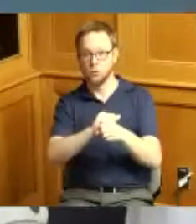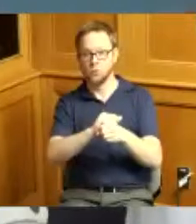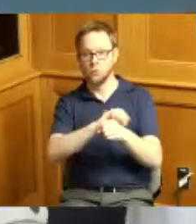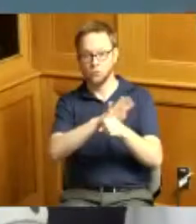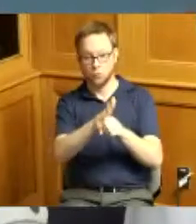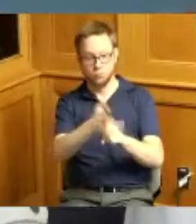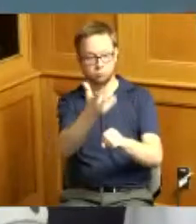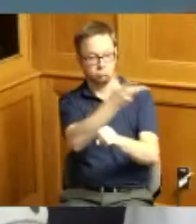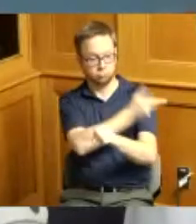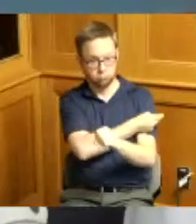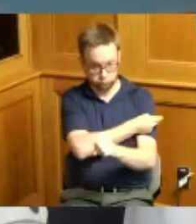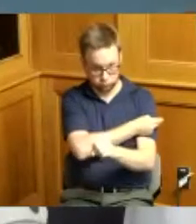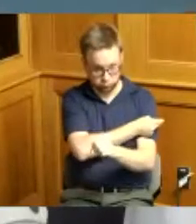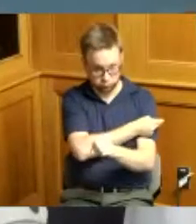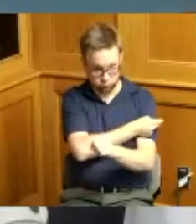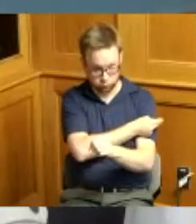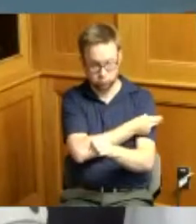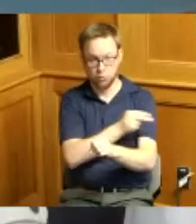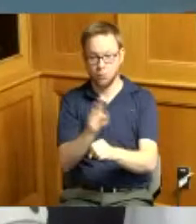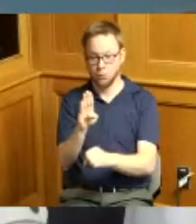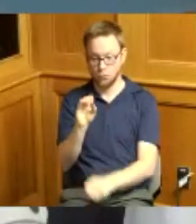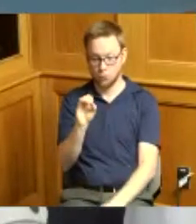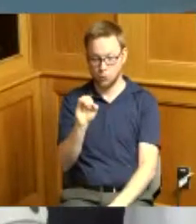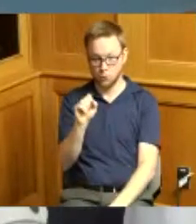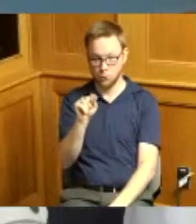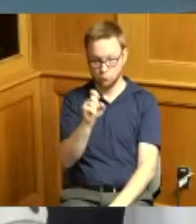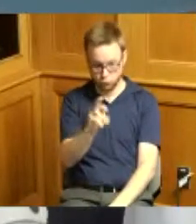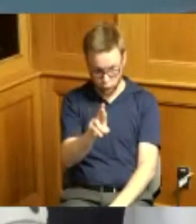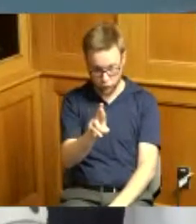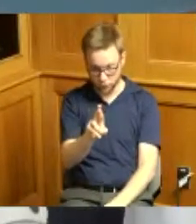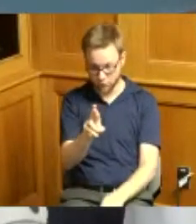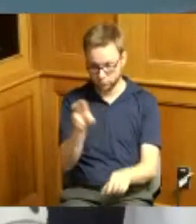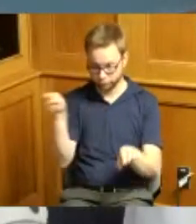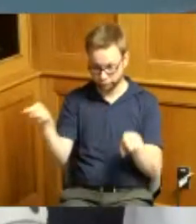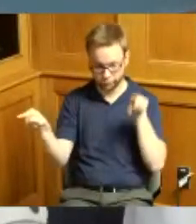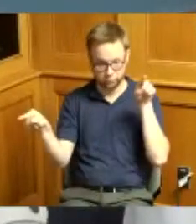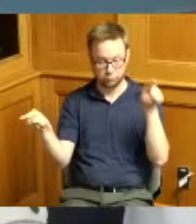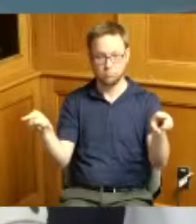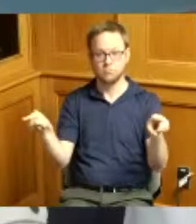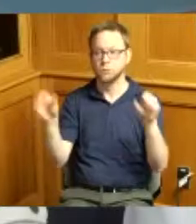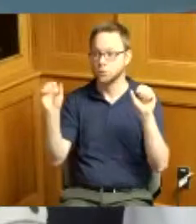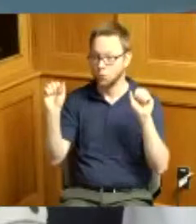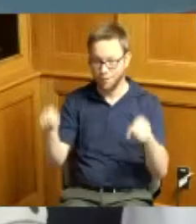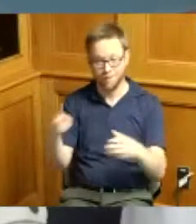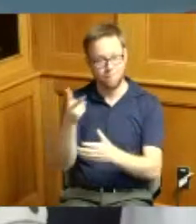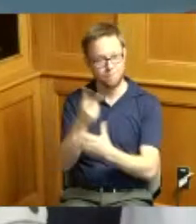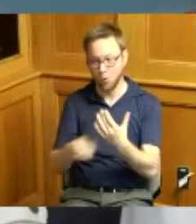vaccinations boosters on the other side so you can both vote and get your booster